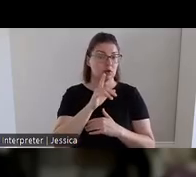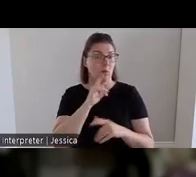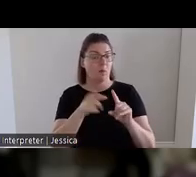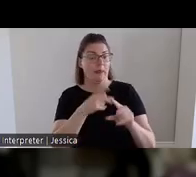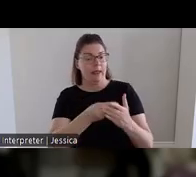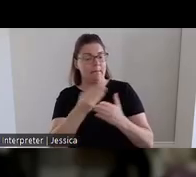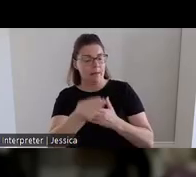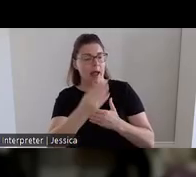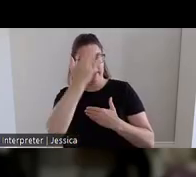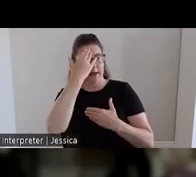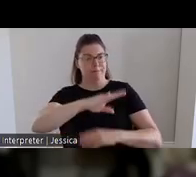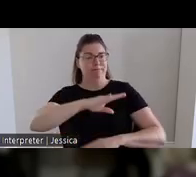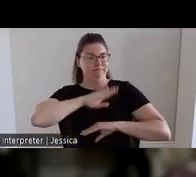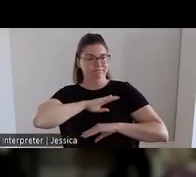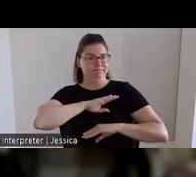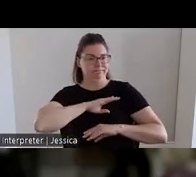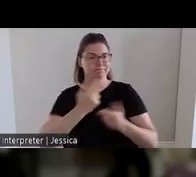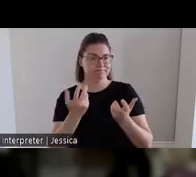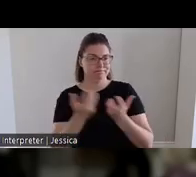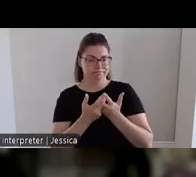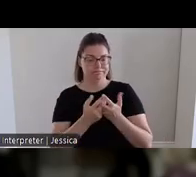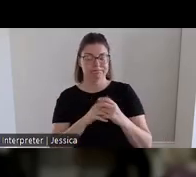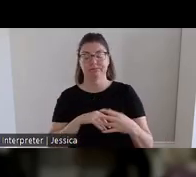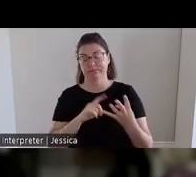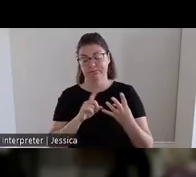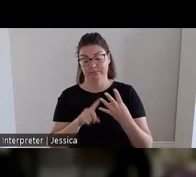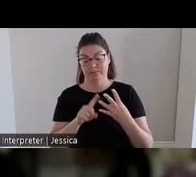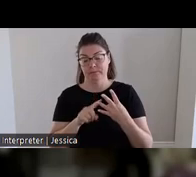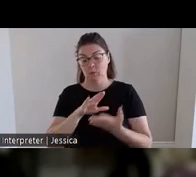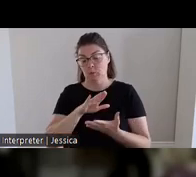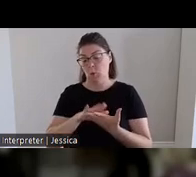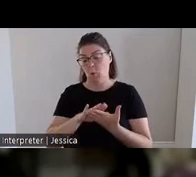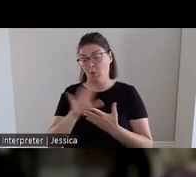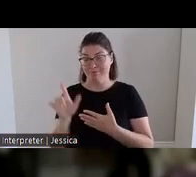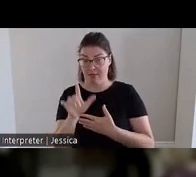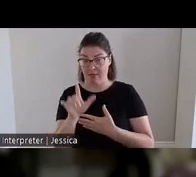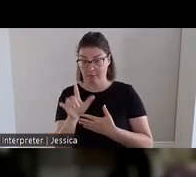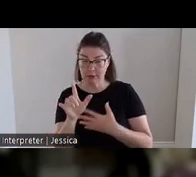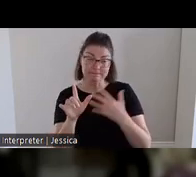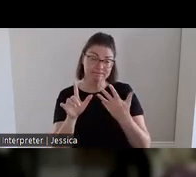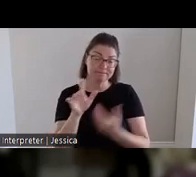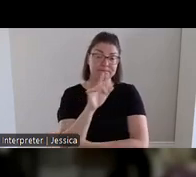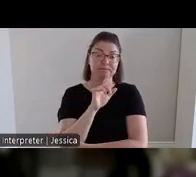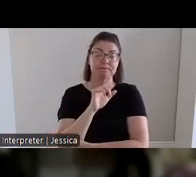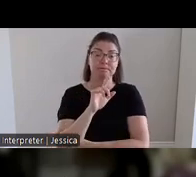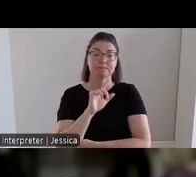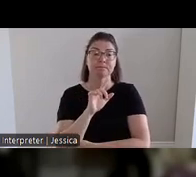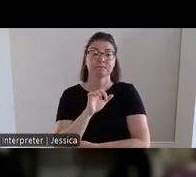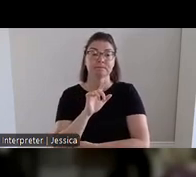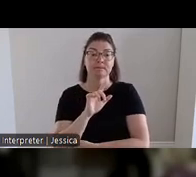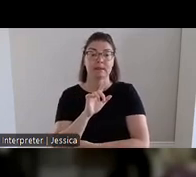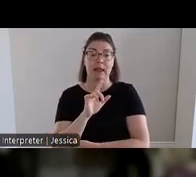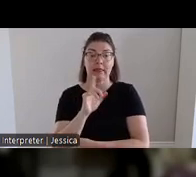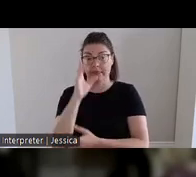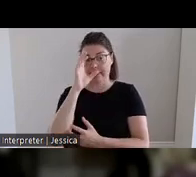In a schools or library context, the purchasing, the informed purchasing decisions come probably